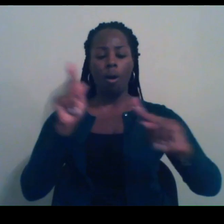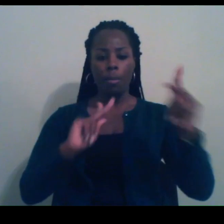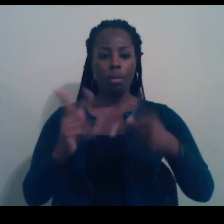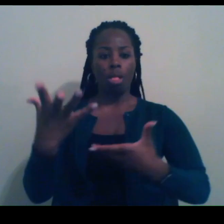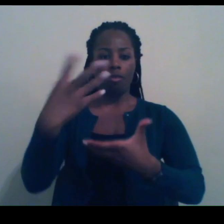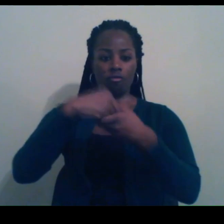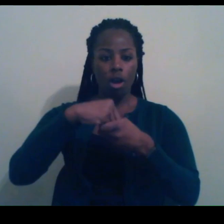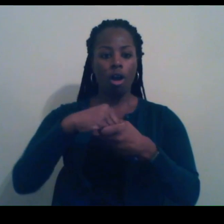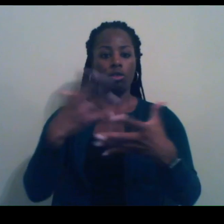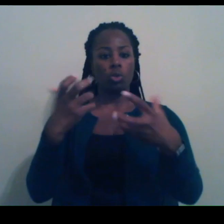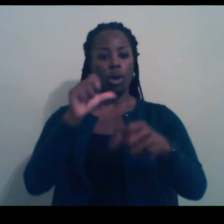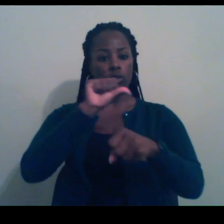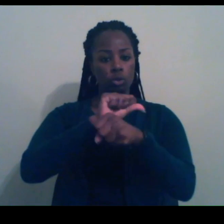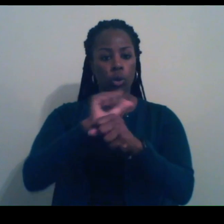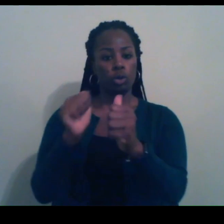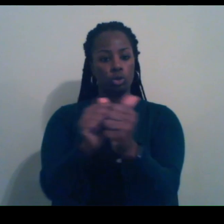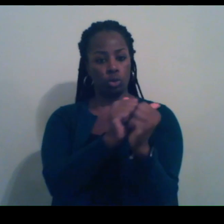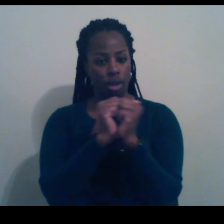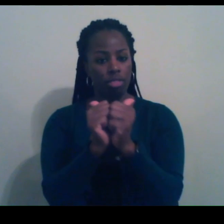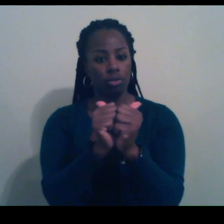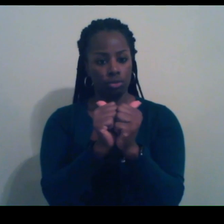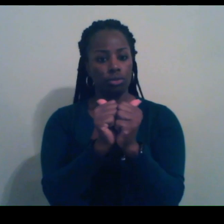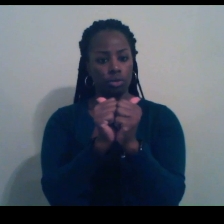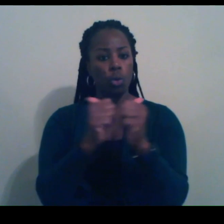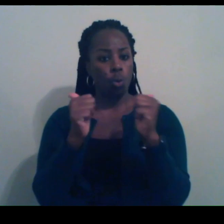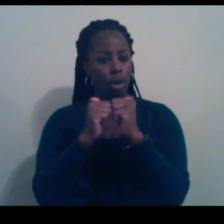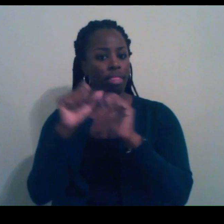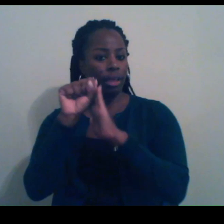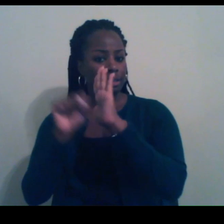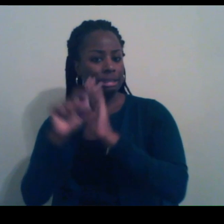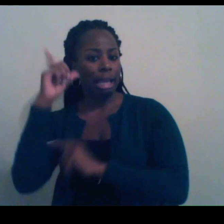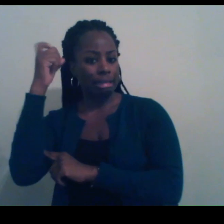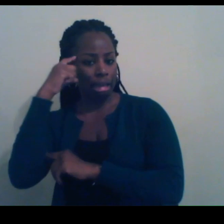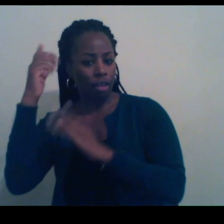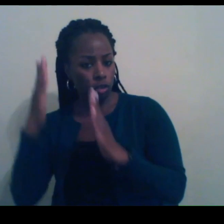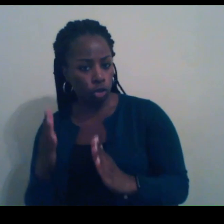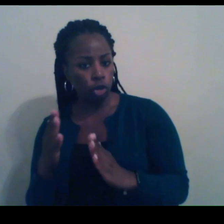state governments and to their health officials and to local health care